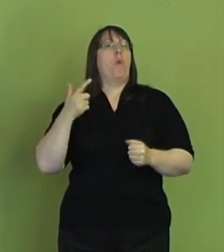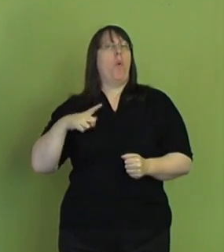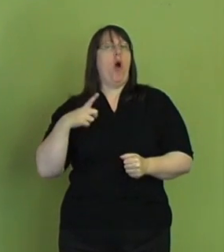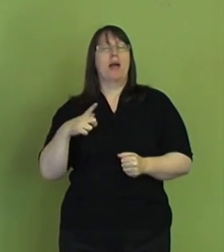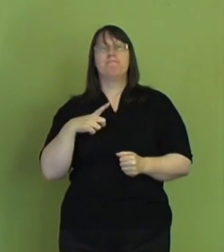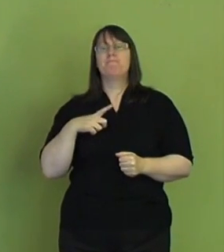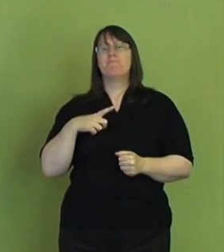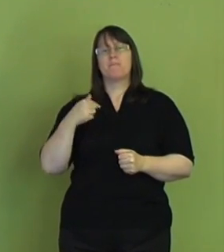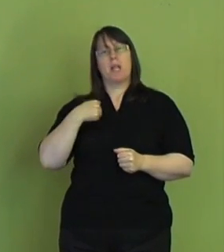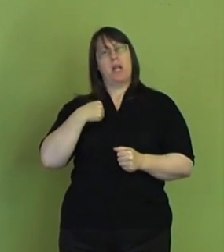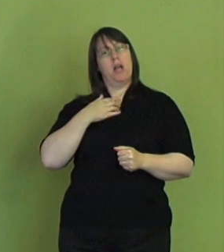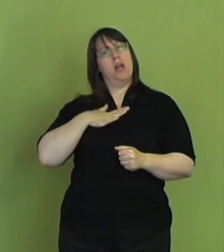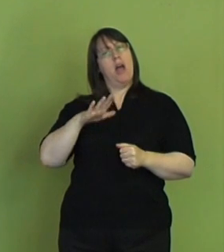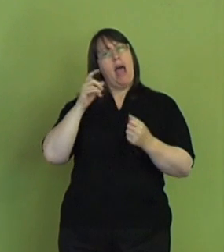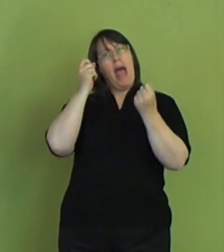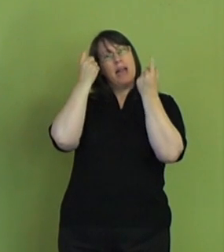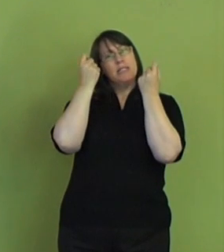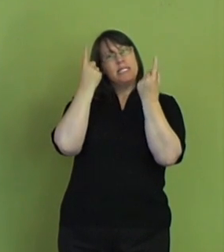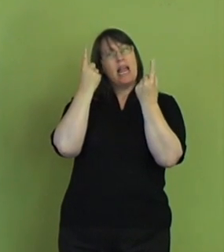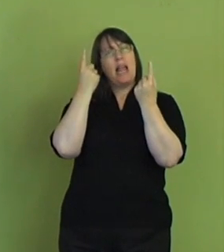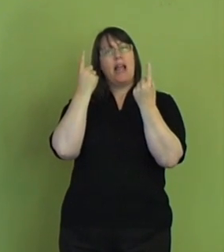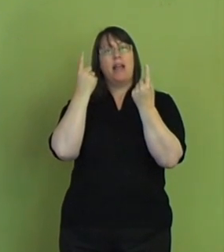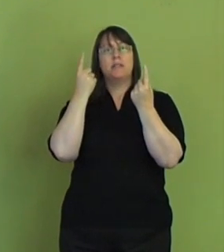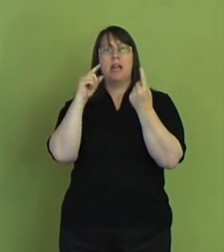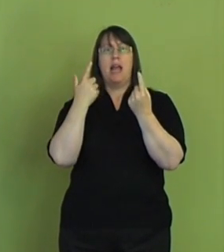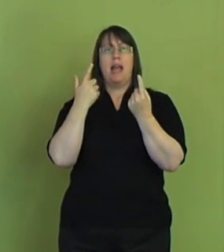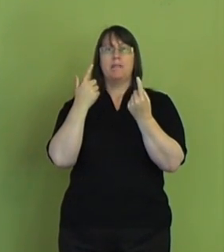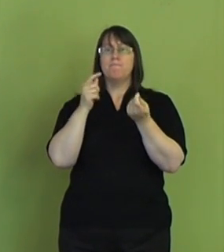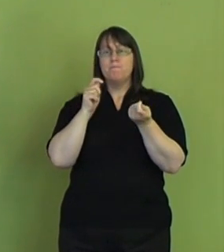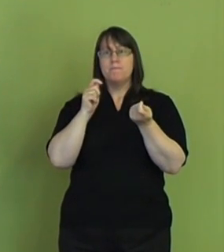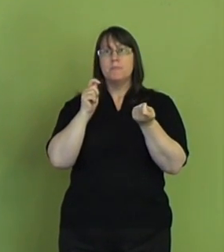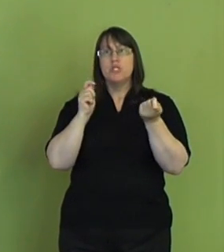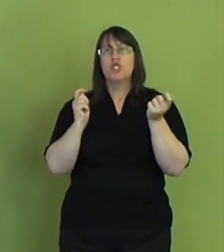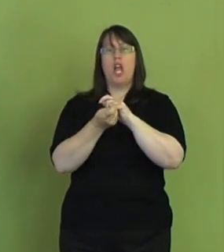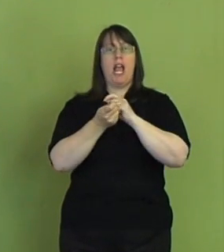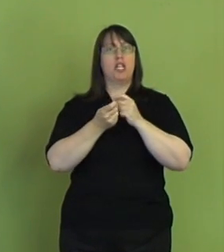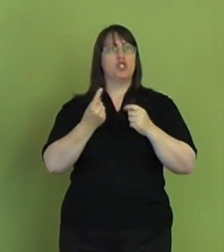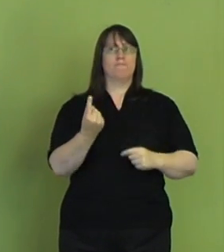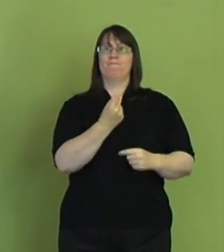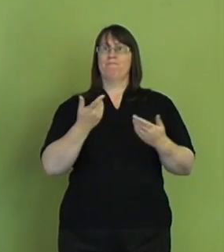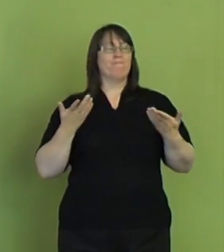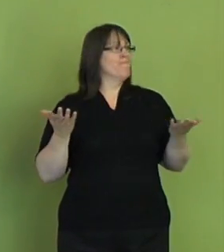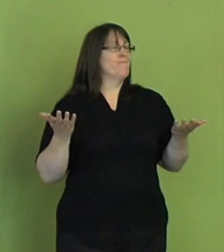an understanding and awareness of the different changes, loss, and grief as a result of that,